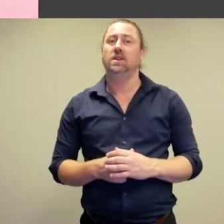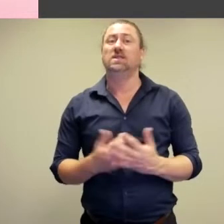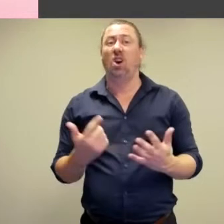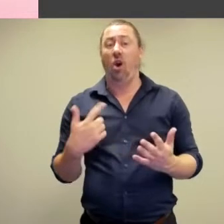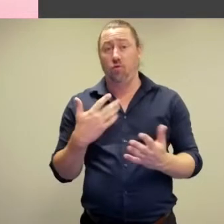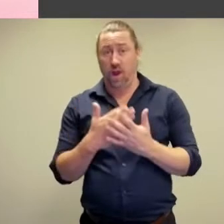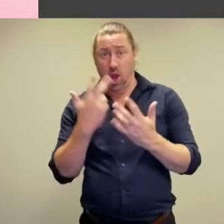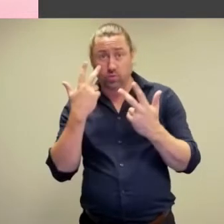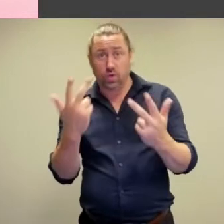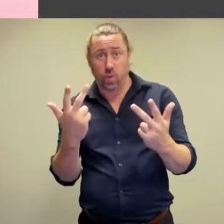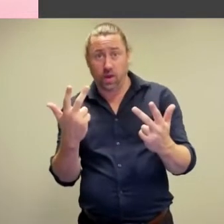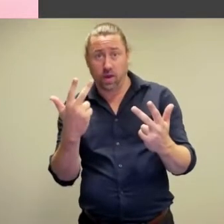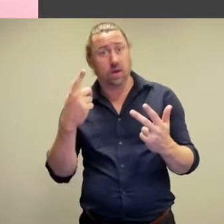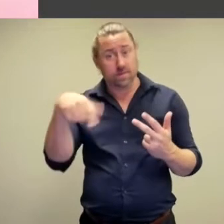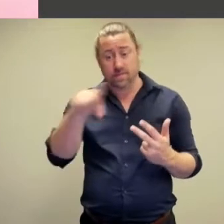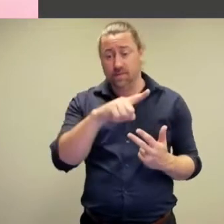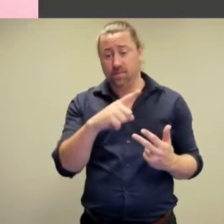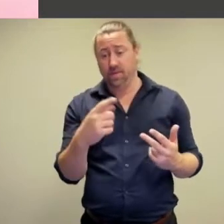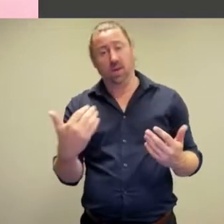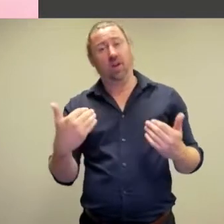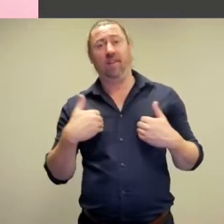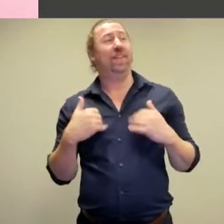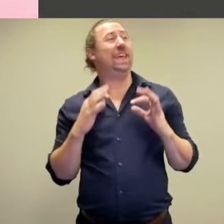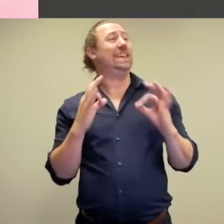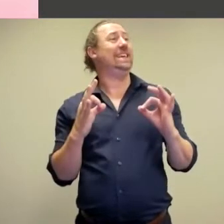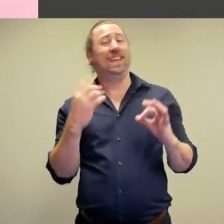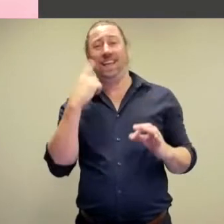here and you guys have really made this